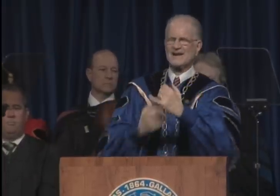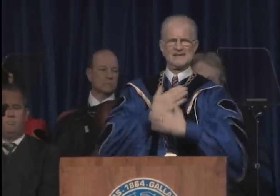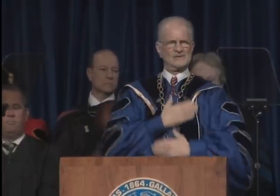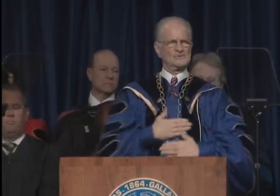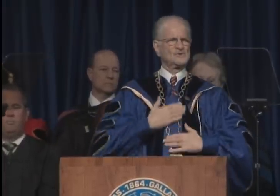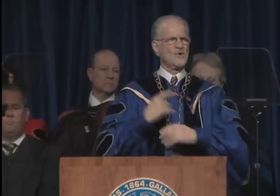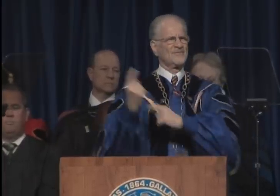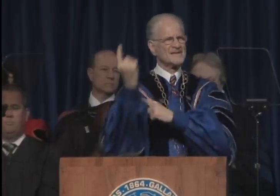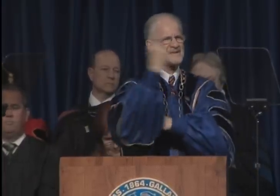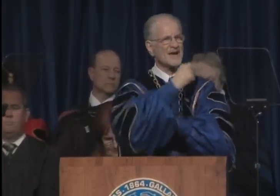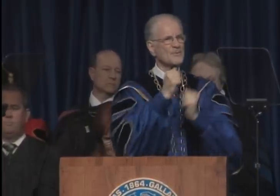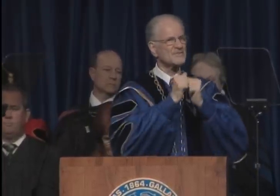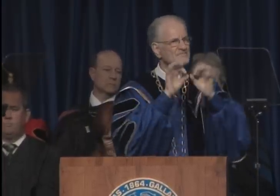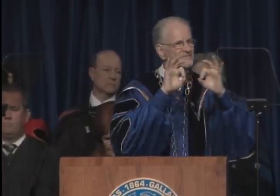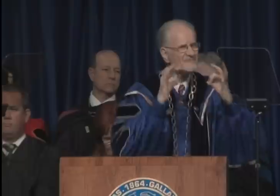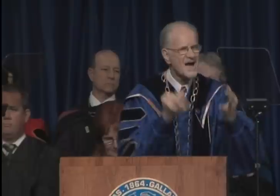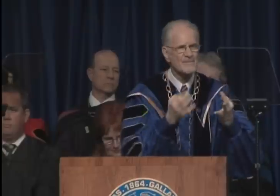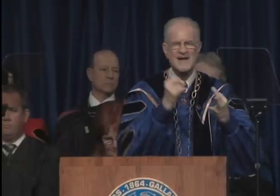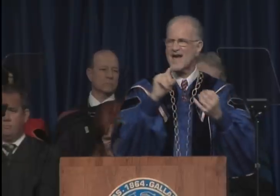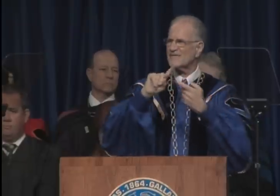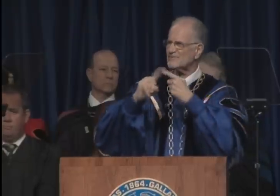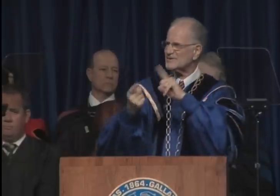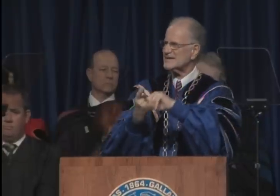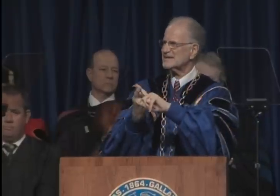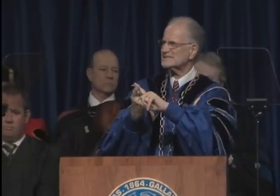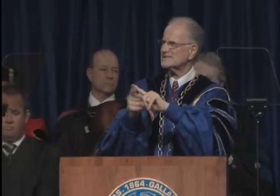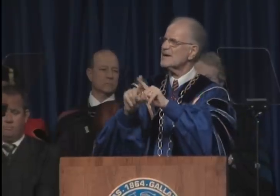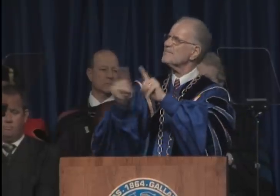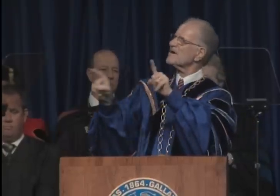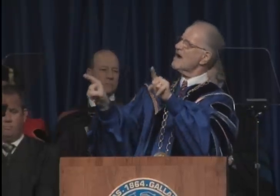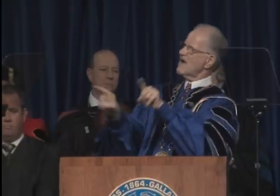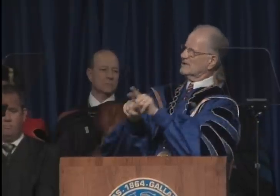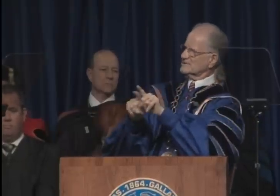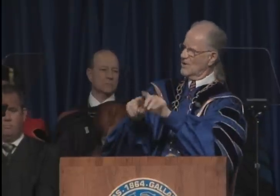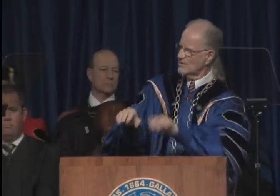Finally, enjoy the day with your family and friends.